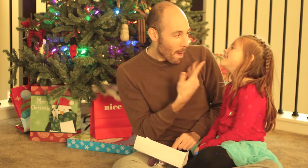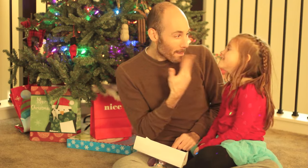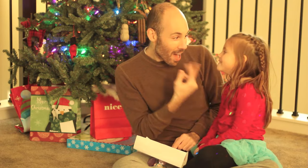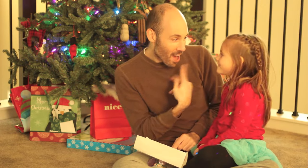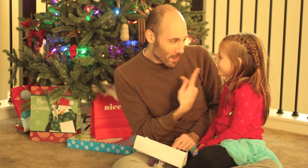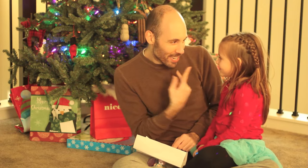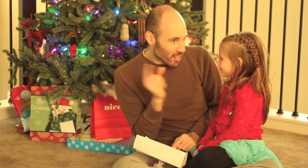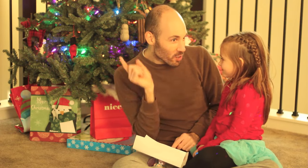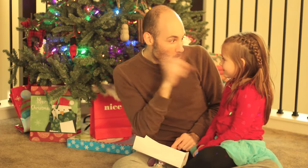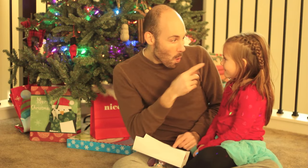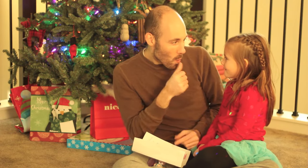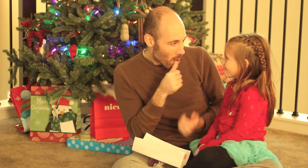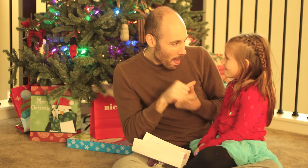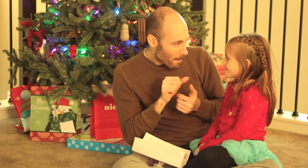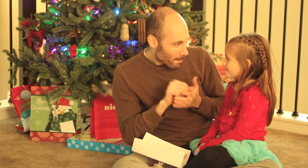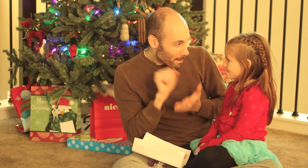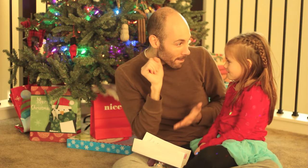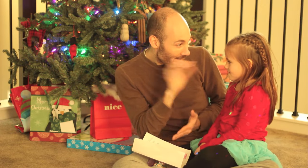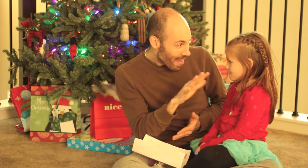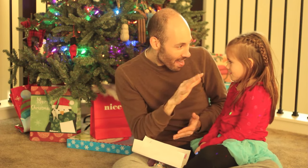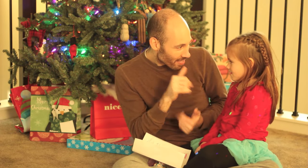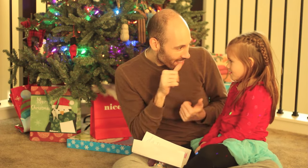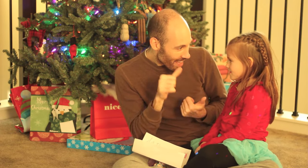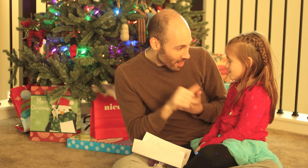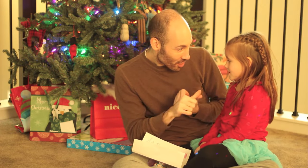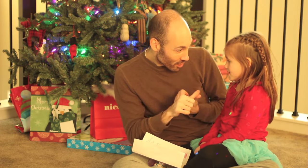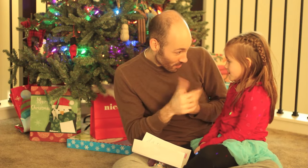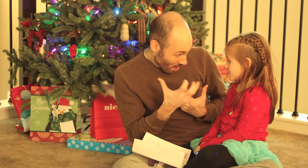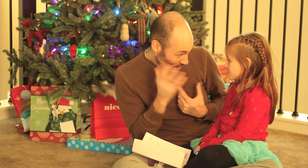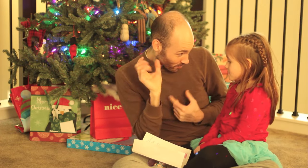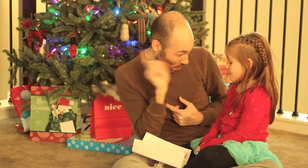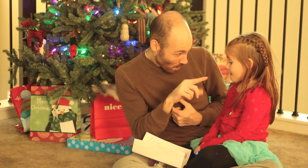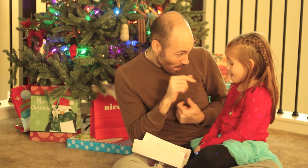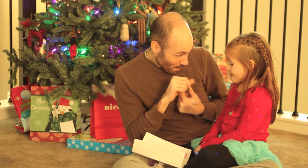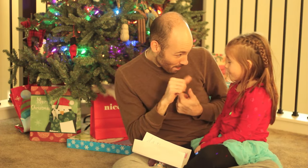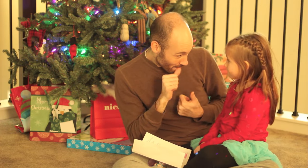We two better go and mail the letter Want to go and mail?